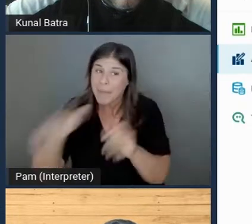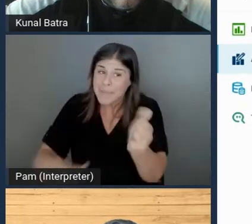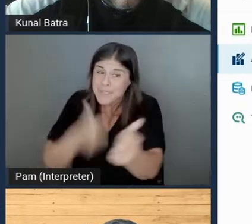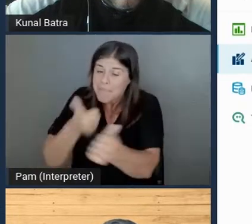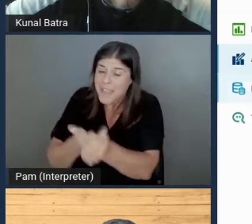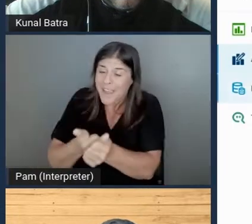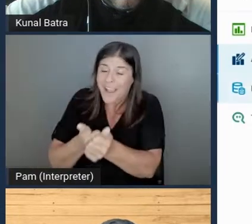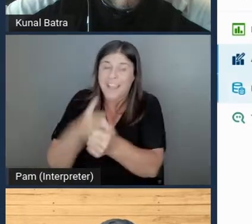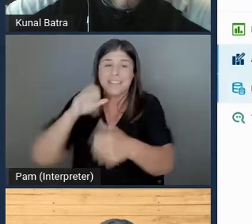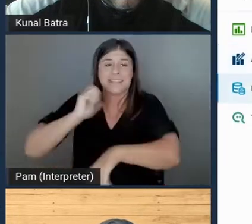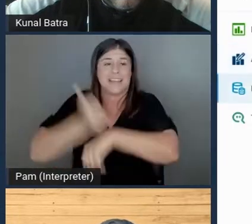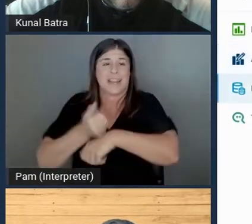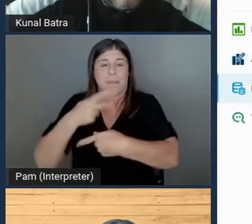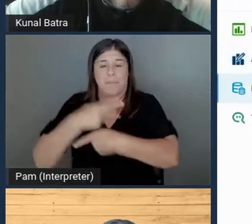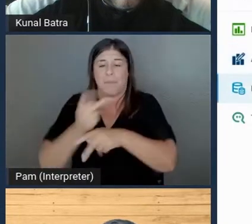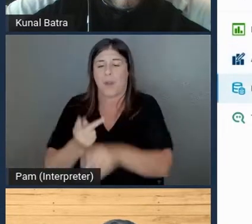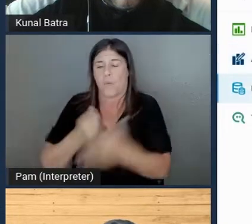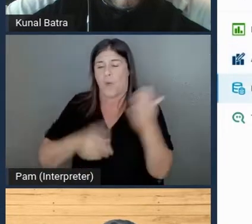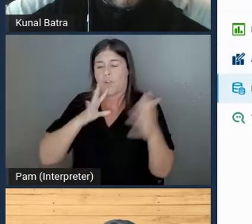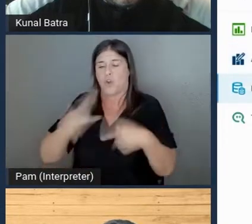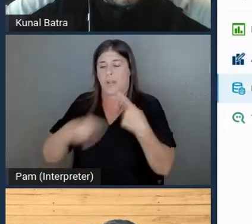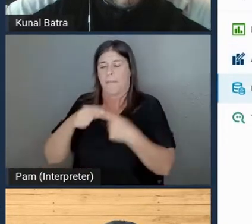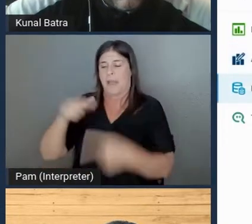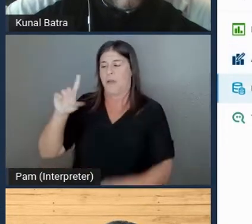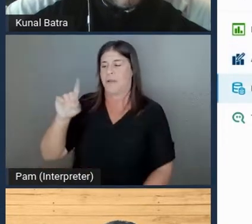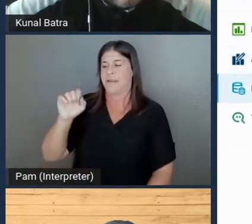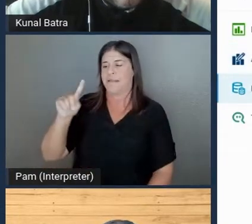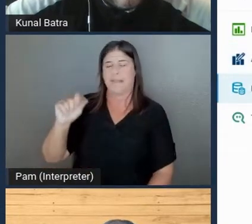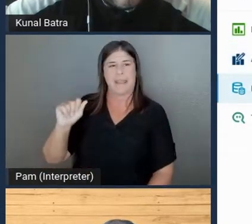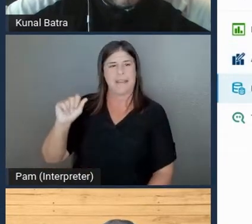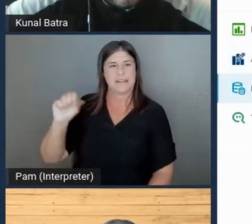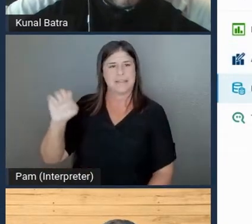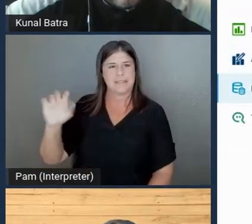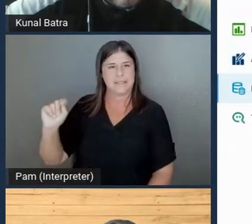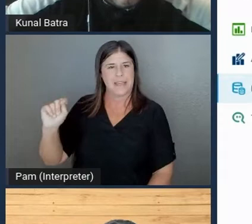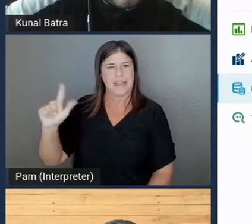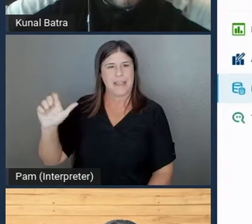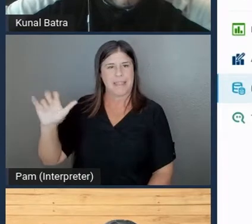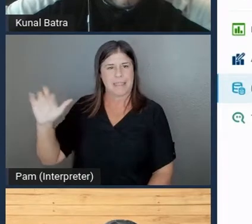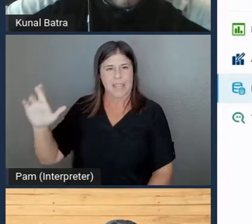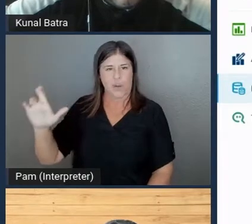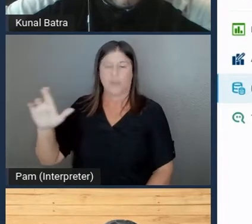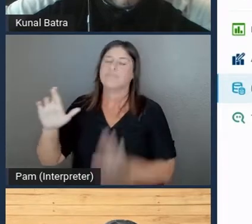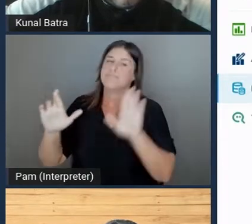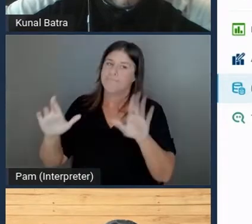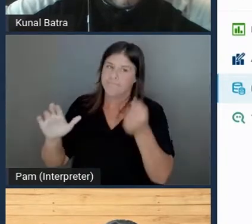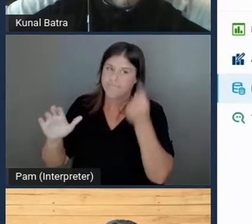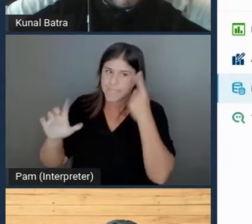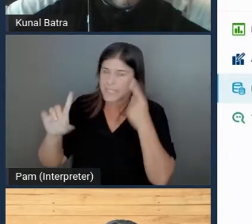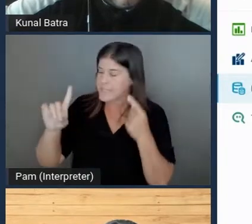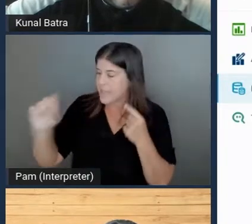is what I was talking about, the dataset layer. And now, dataset is a middle layer